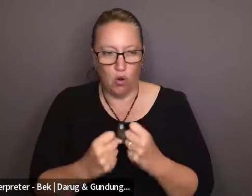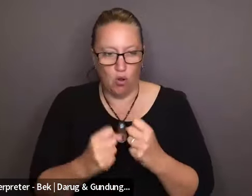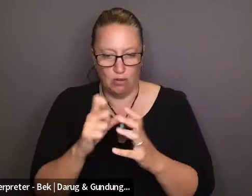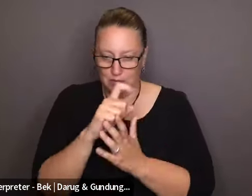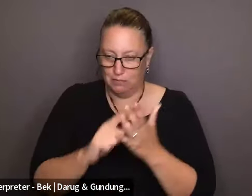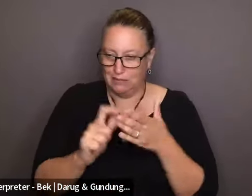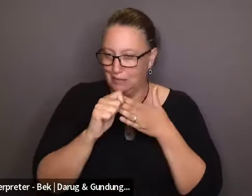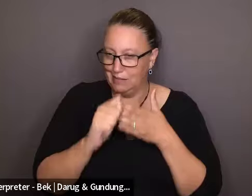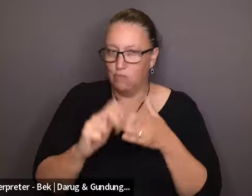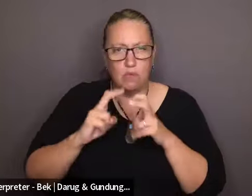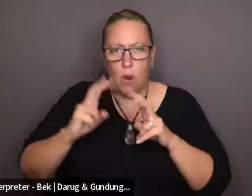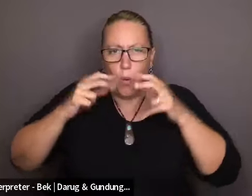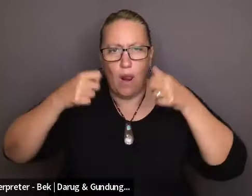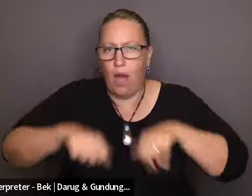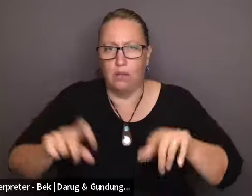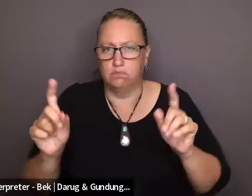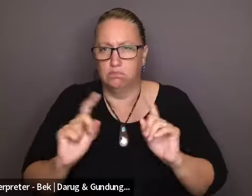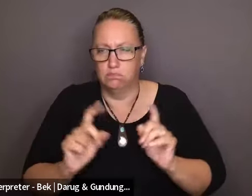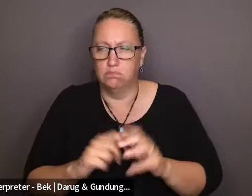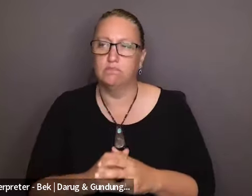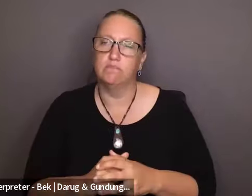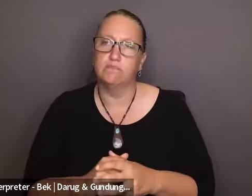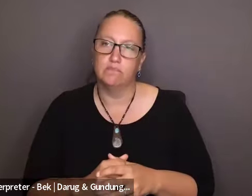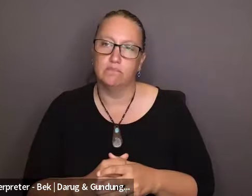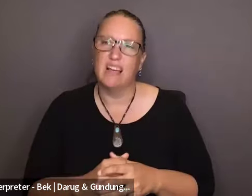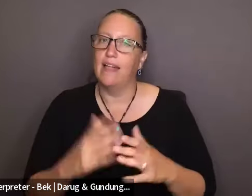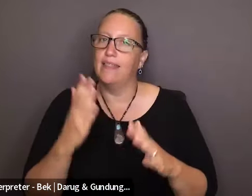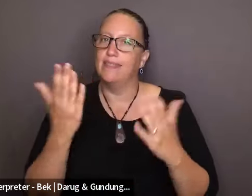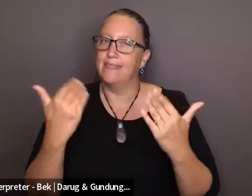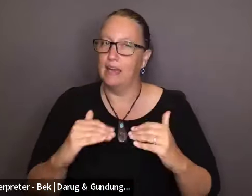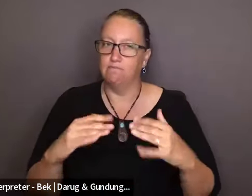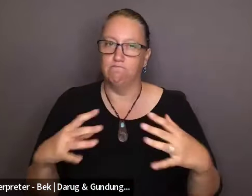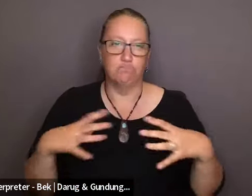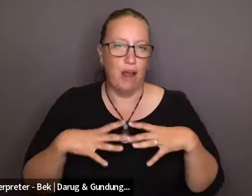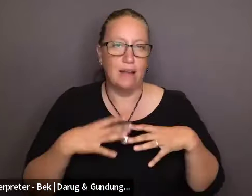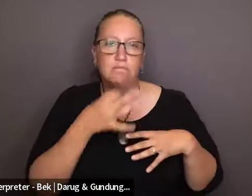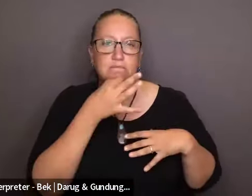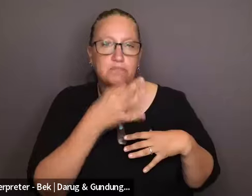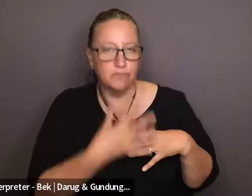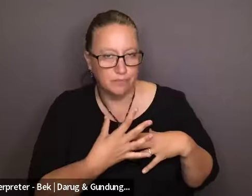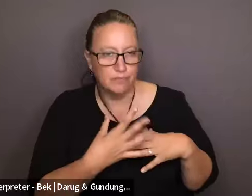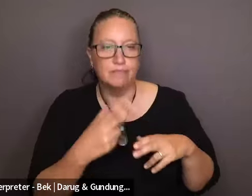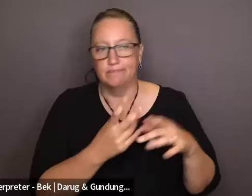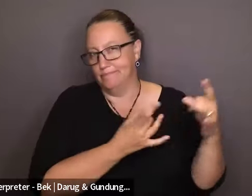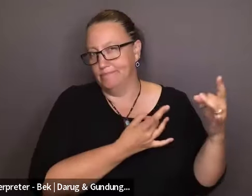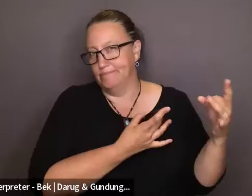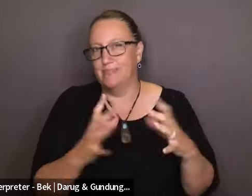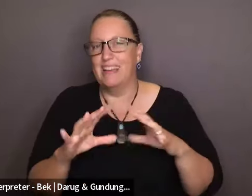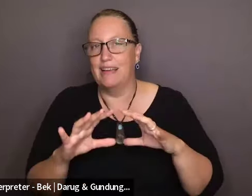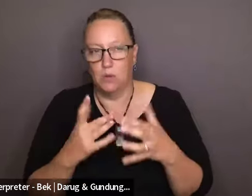research team. She'll explain what strong disability-led research looks like in practice. We'll then take a